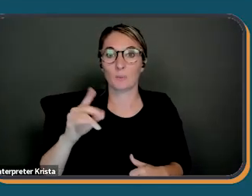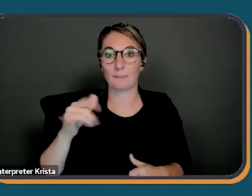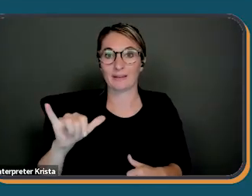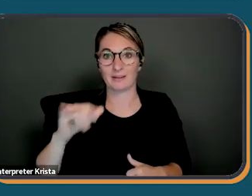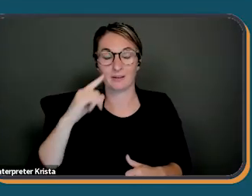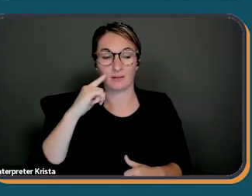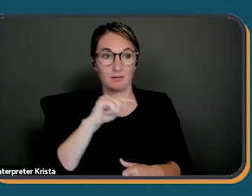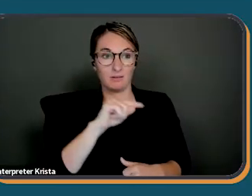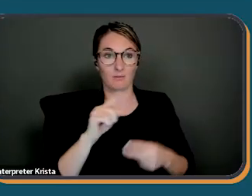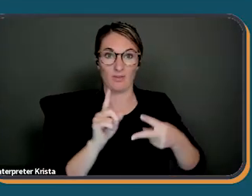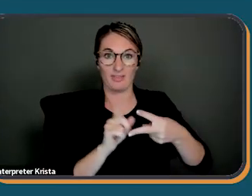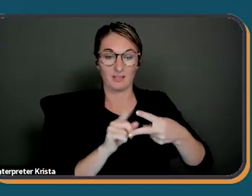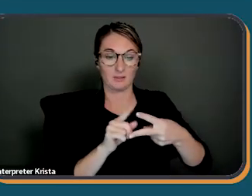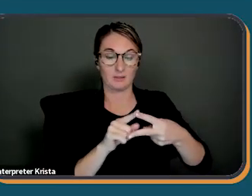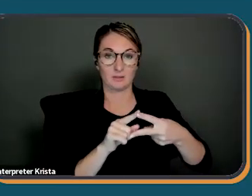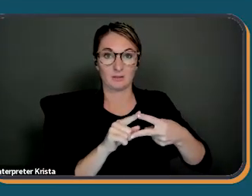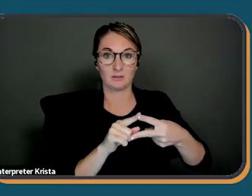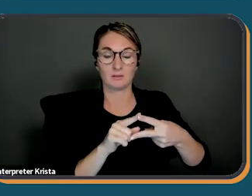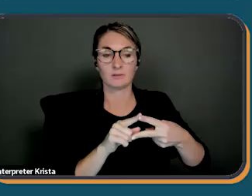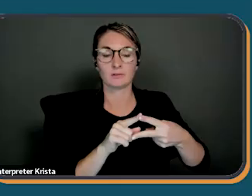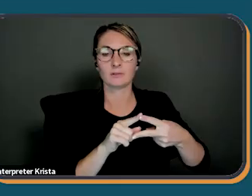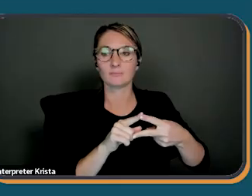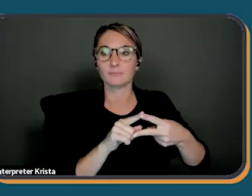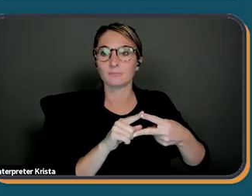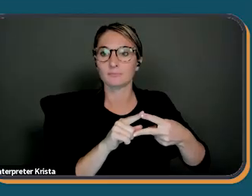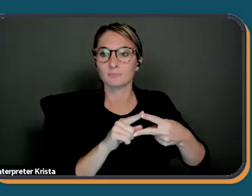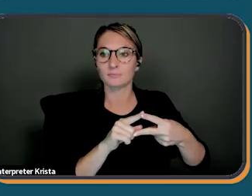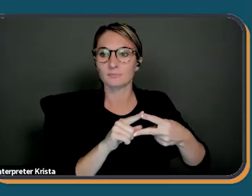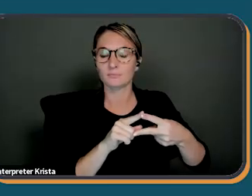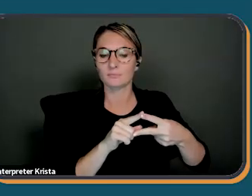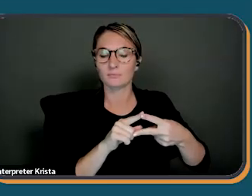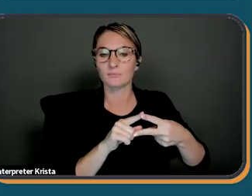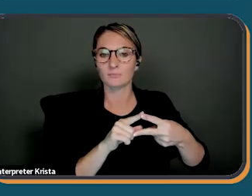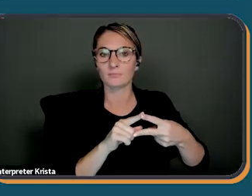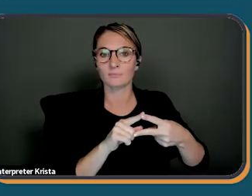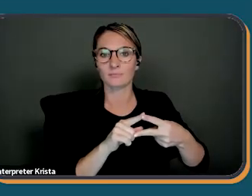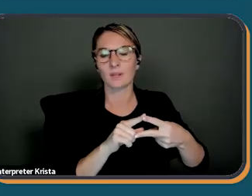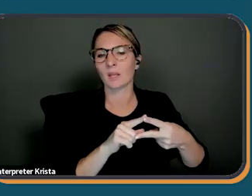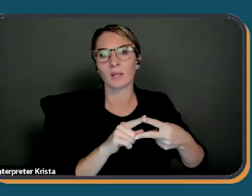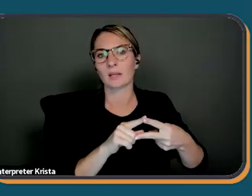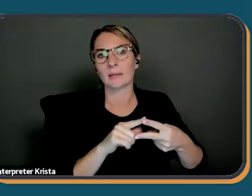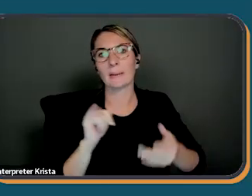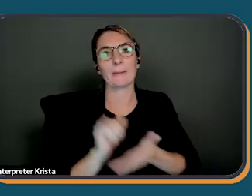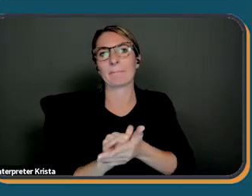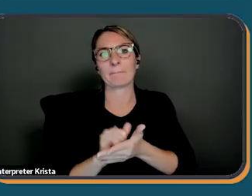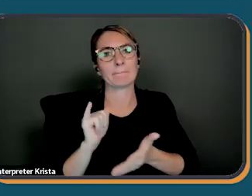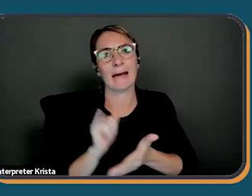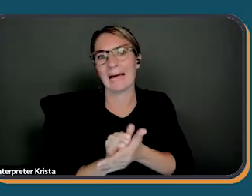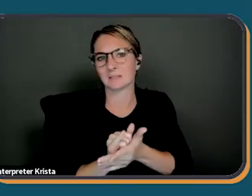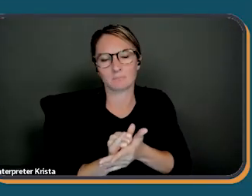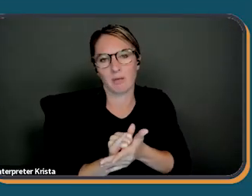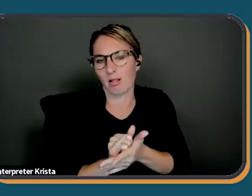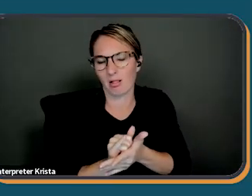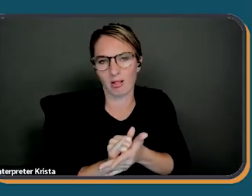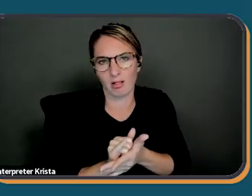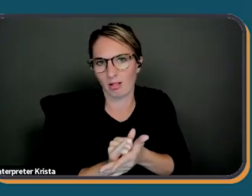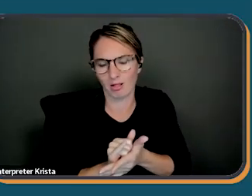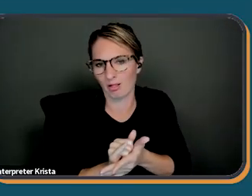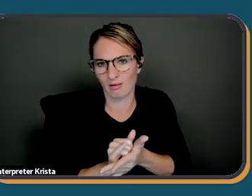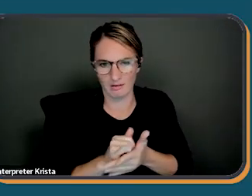itself, that will be physically impossible due to